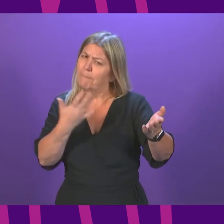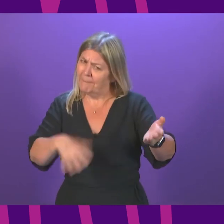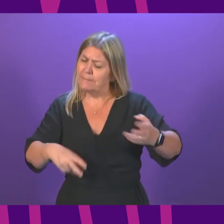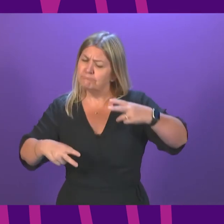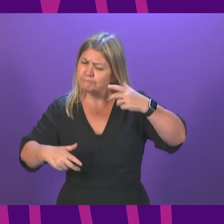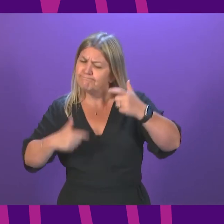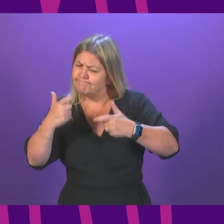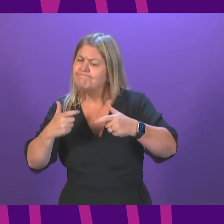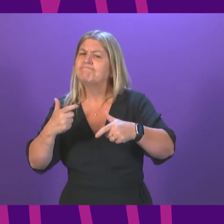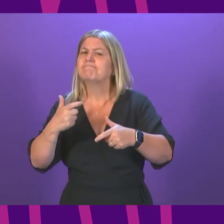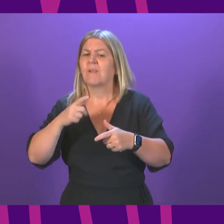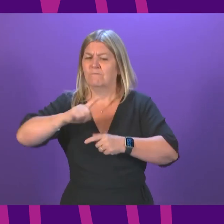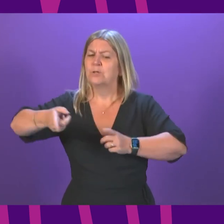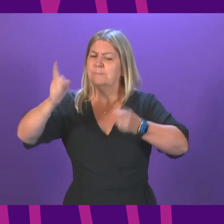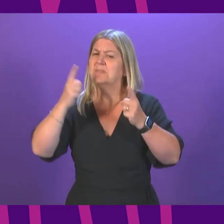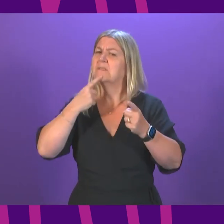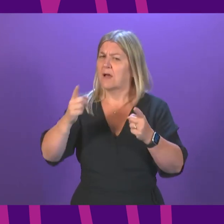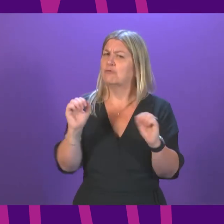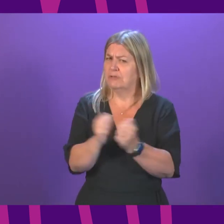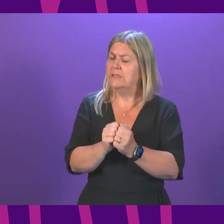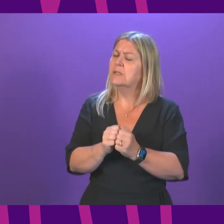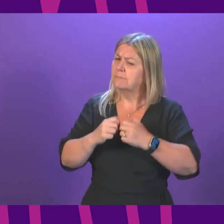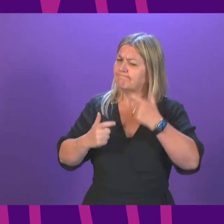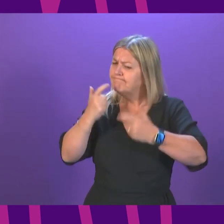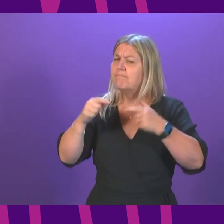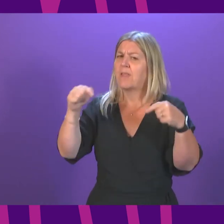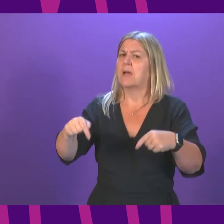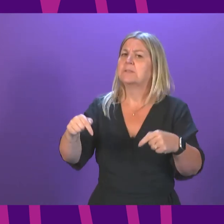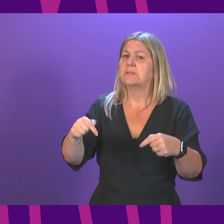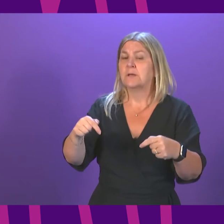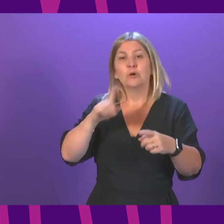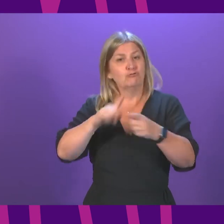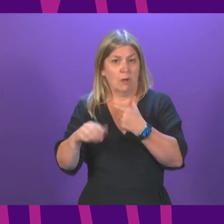at First Minister’s question time today. We are trying to be as helpful as we possibly